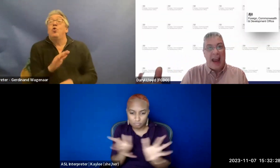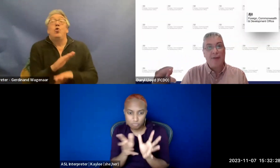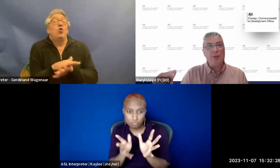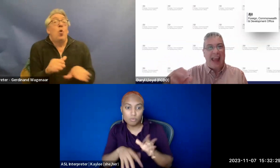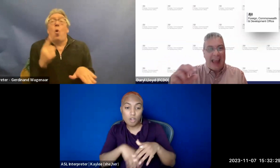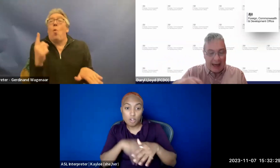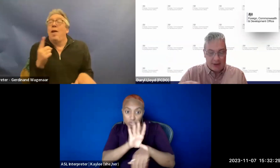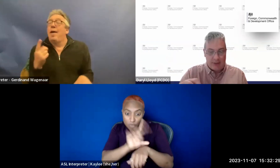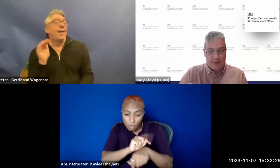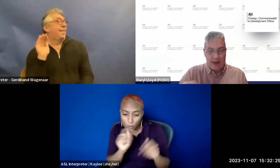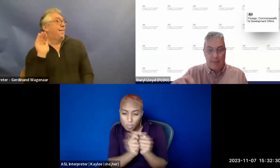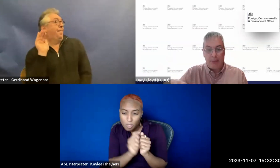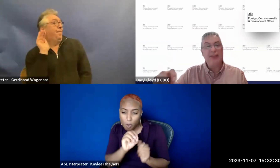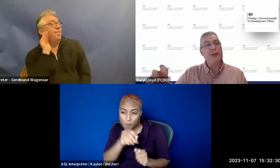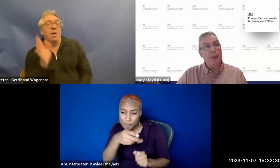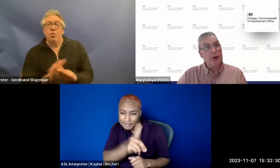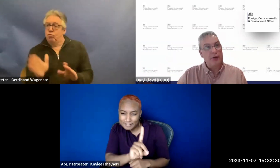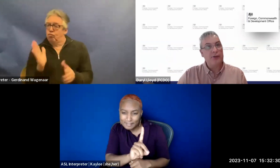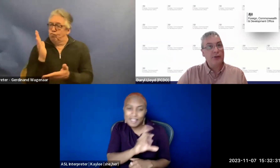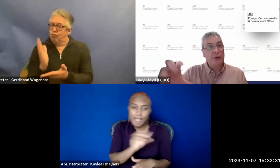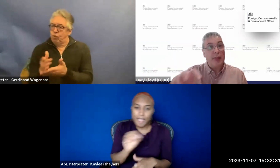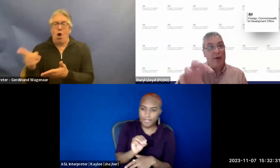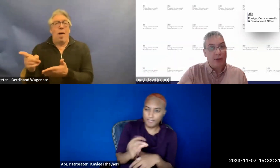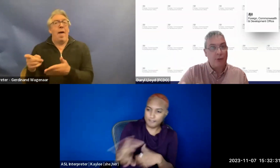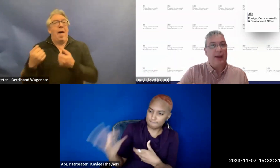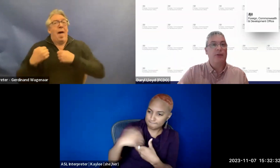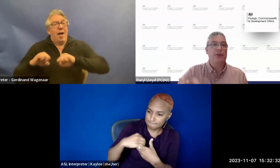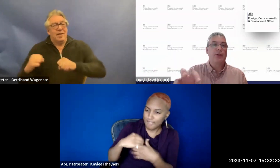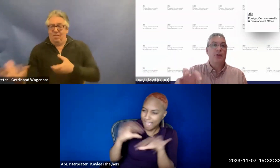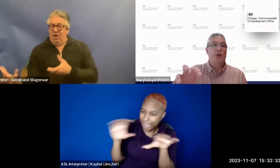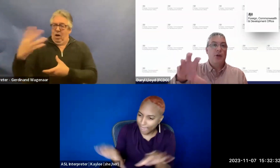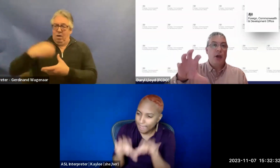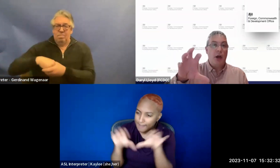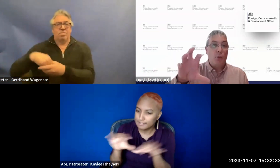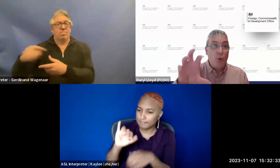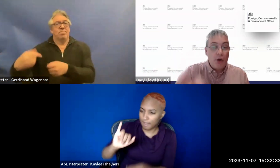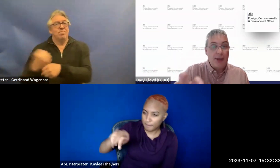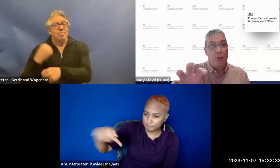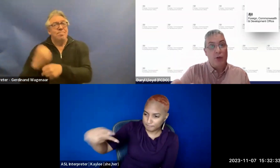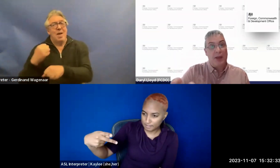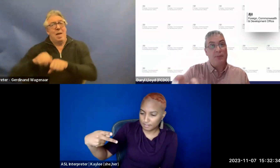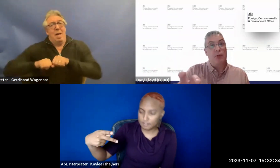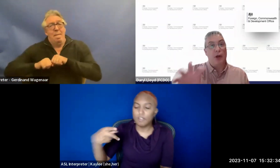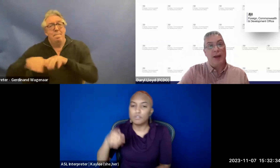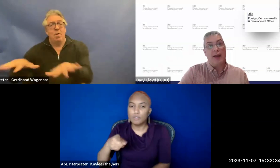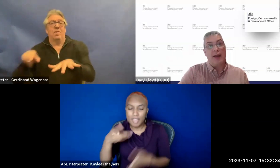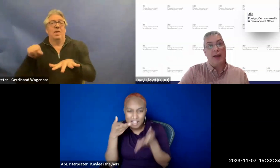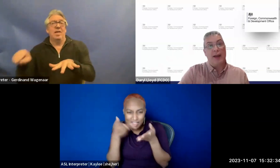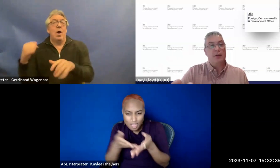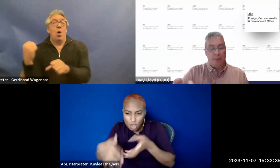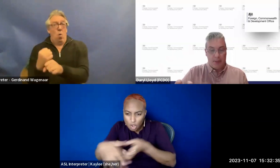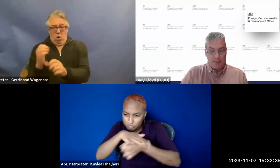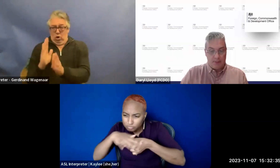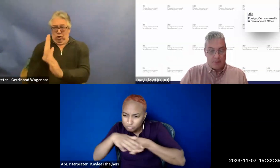but to have them as active implementing partners, so they are on the grounds working with people directly.